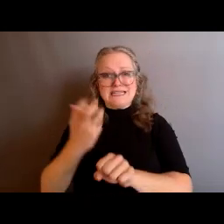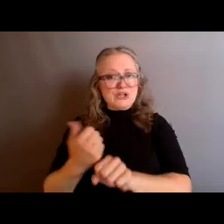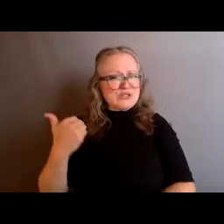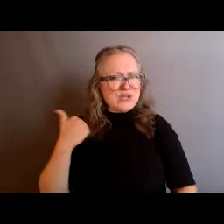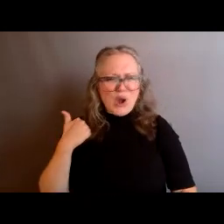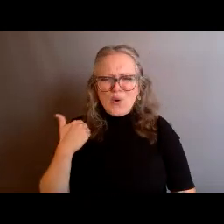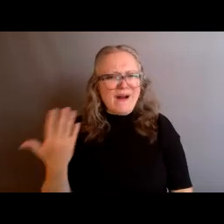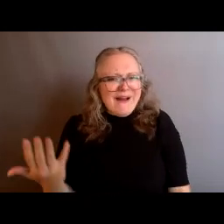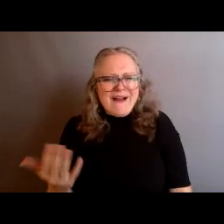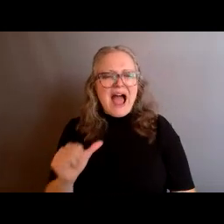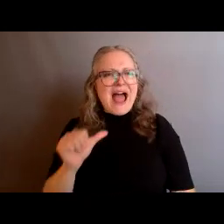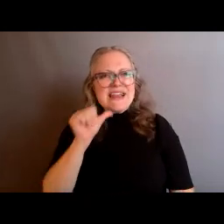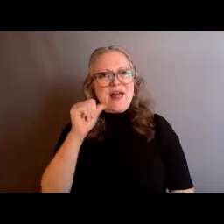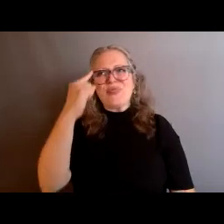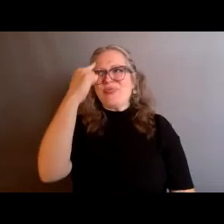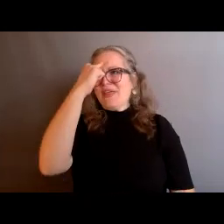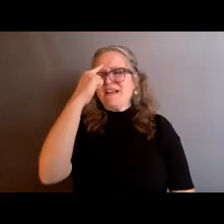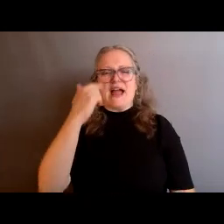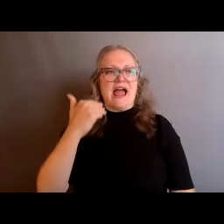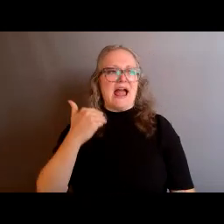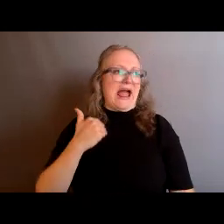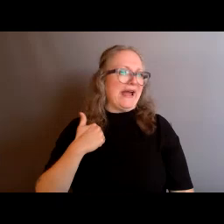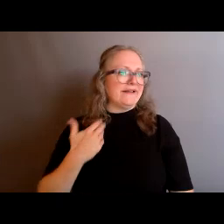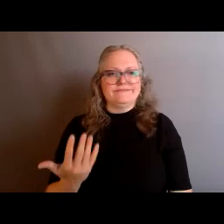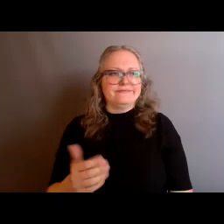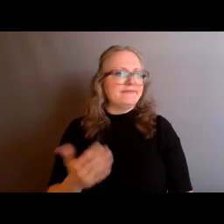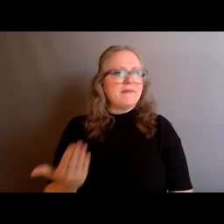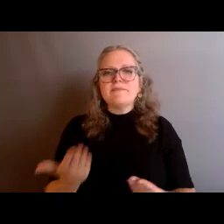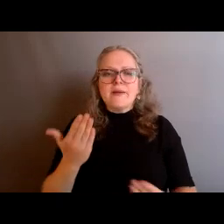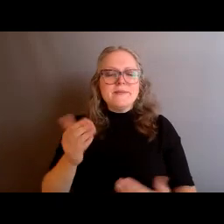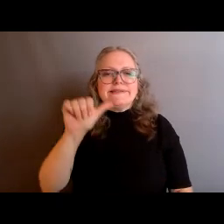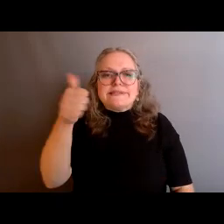I didn't think I've got 10 referrals a year from a General practitioner.